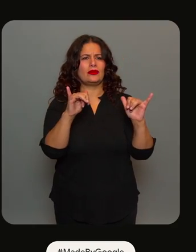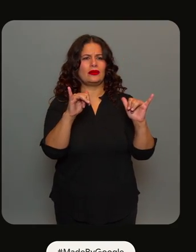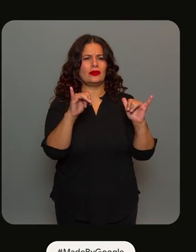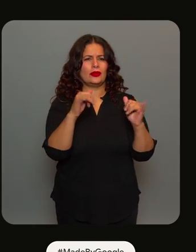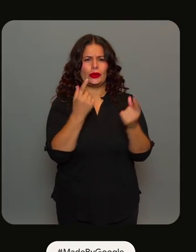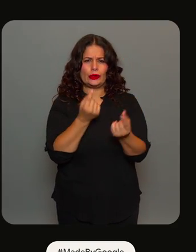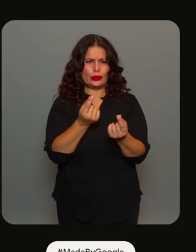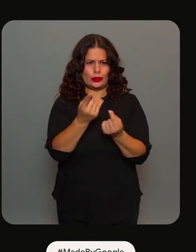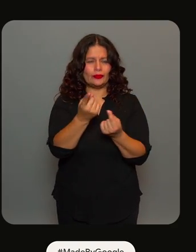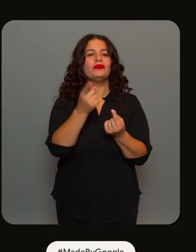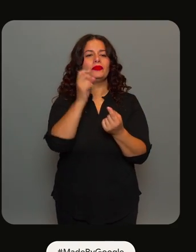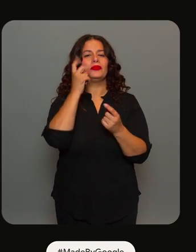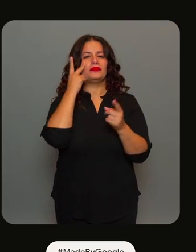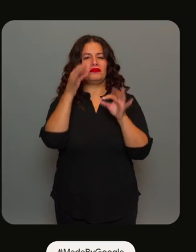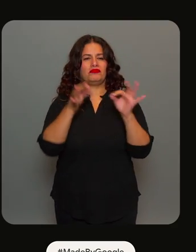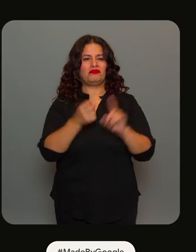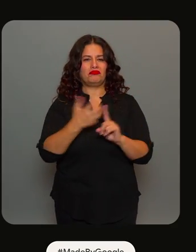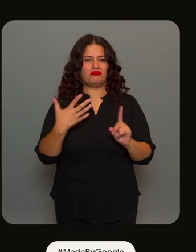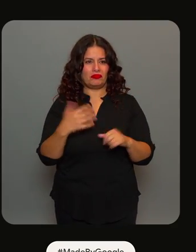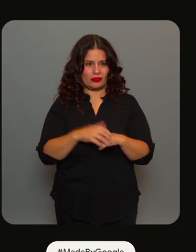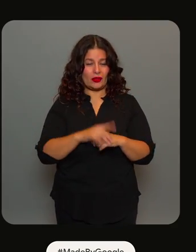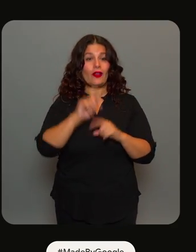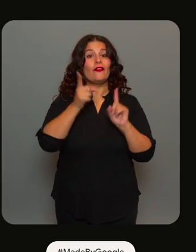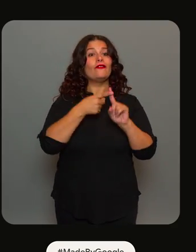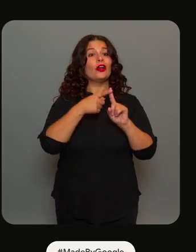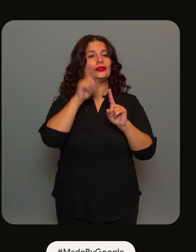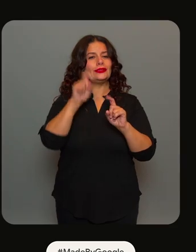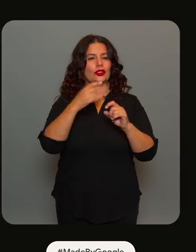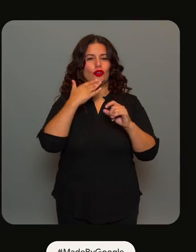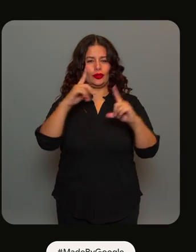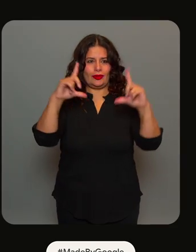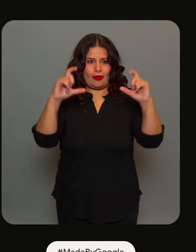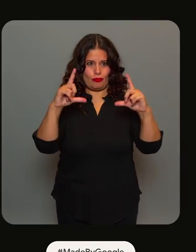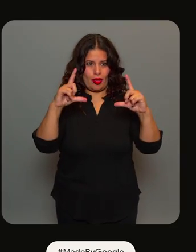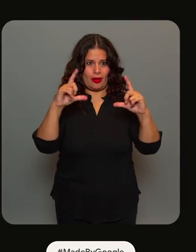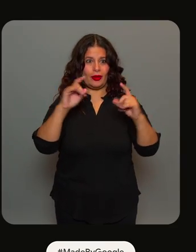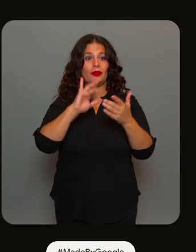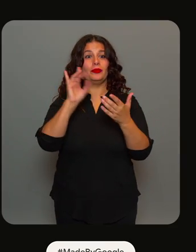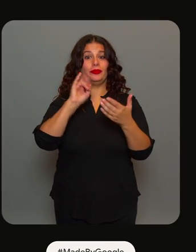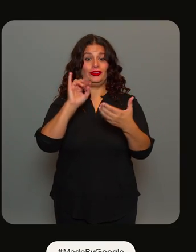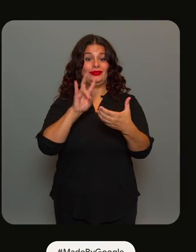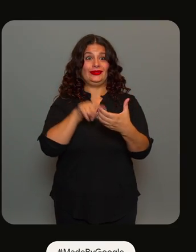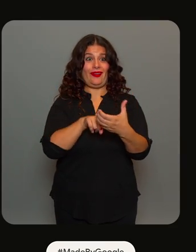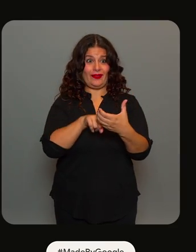It starts with an incredible camera on Pixel 7 to capture the moment.